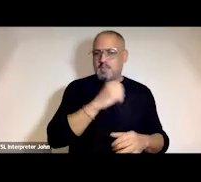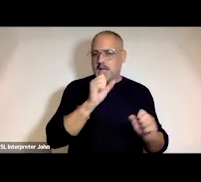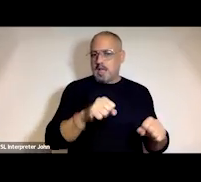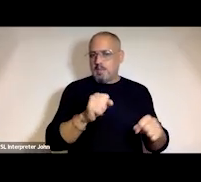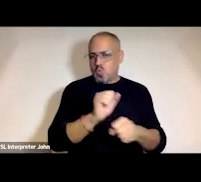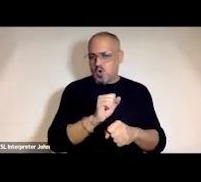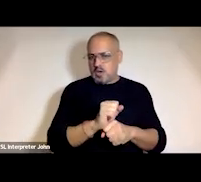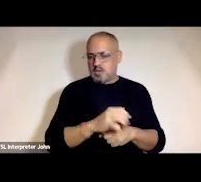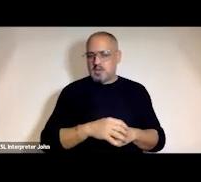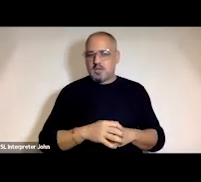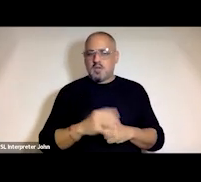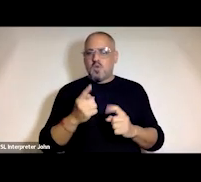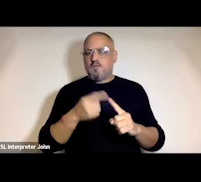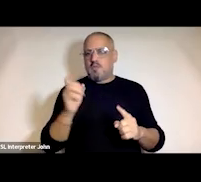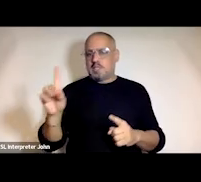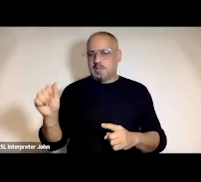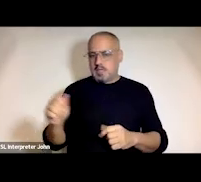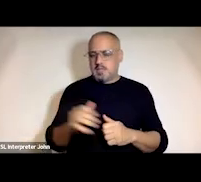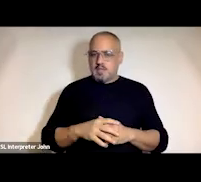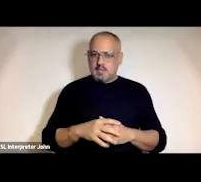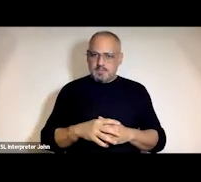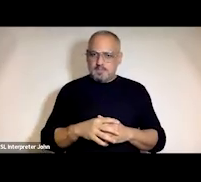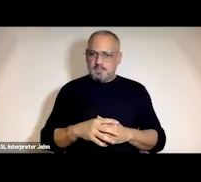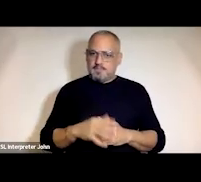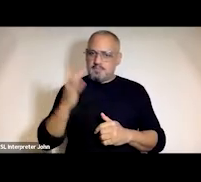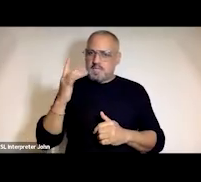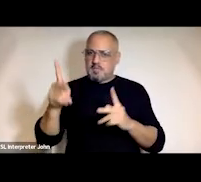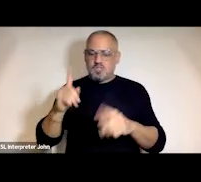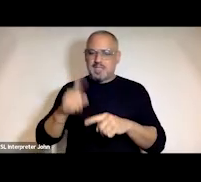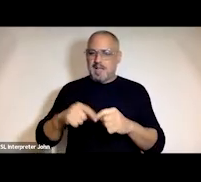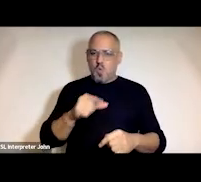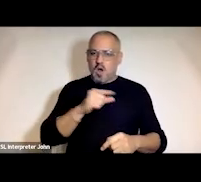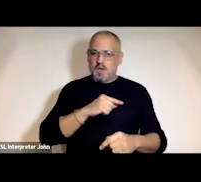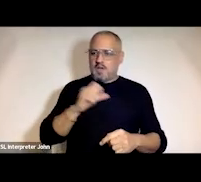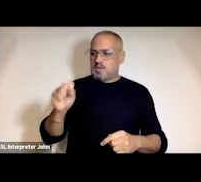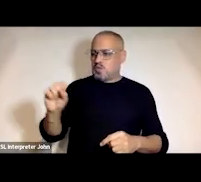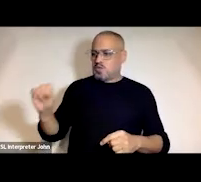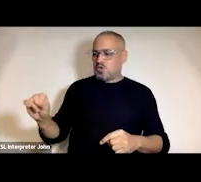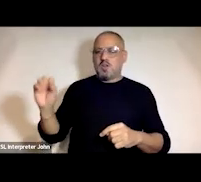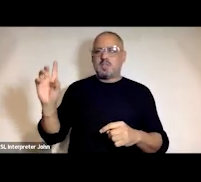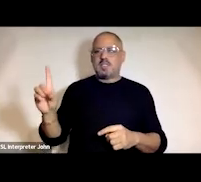or causing them to be disabled, because a person can't qualify for Social Security disability benefits or SSI